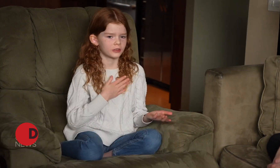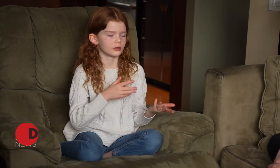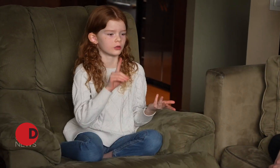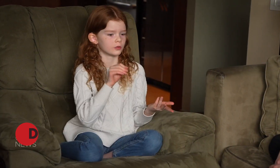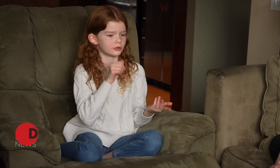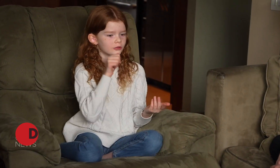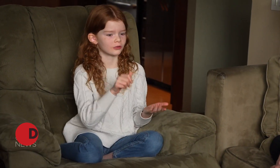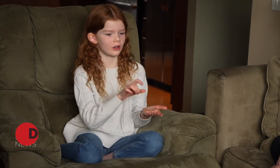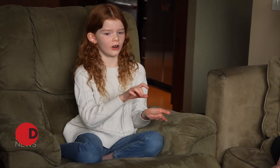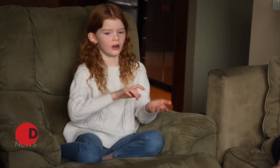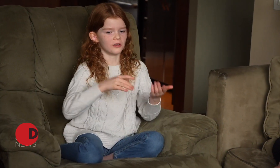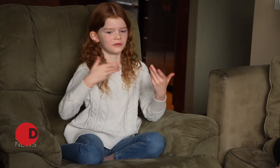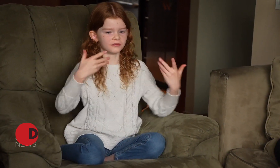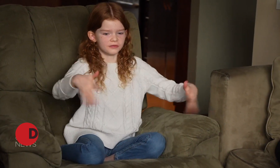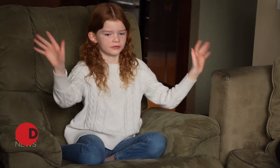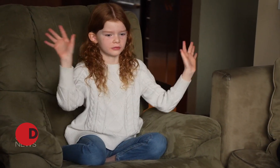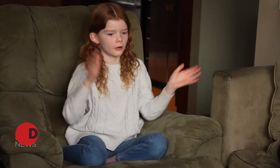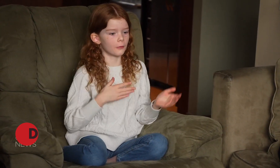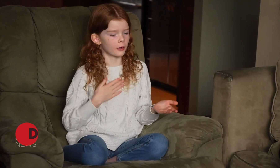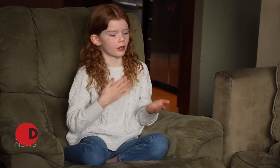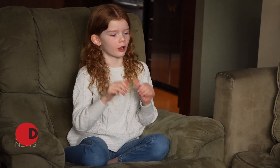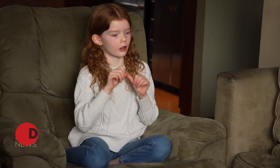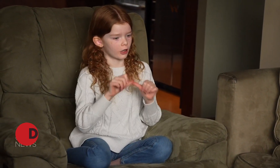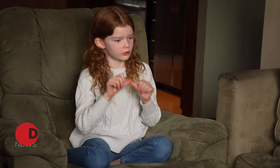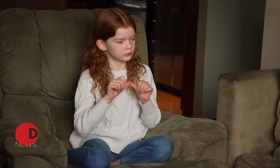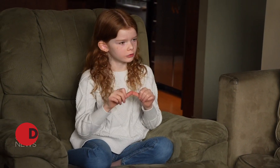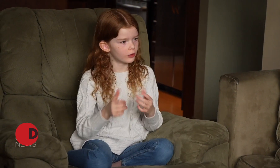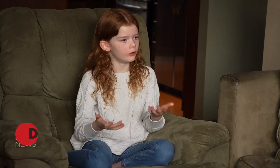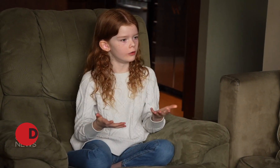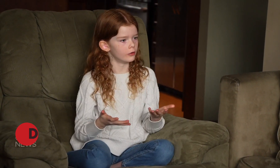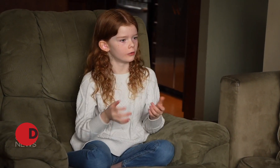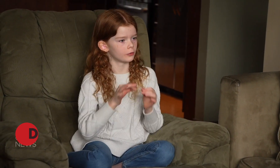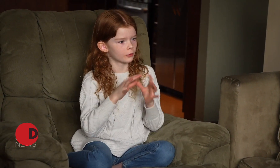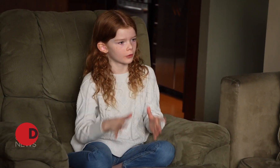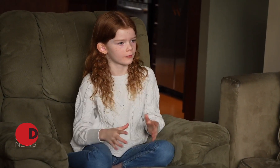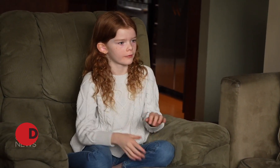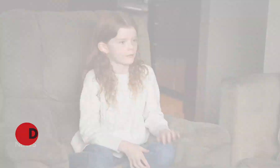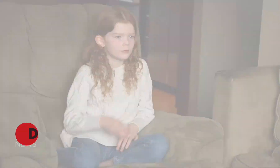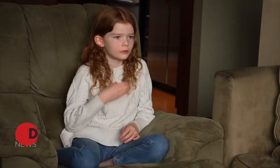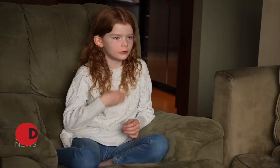Please do not give up. Please keep trying to get more interpreters.